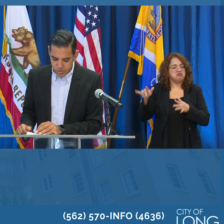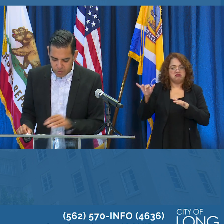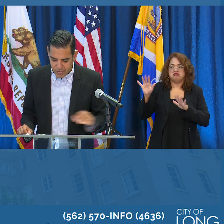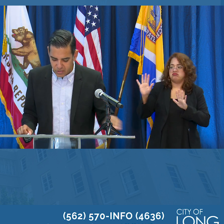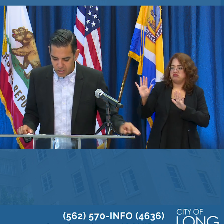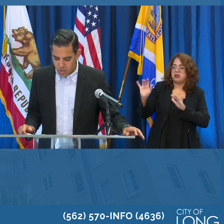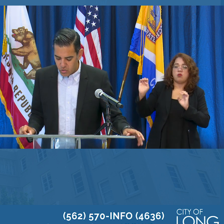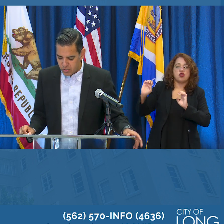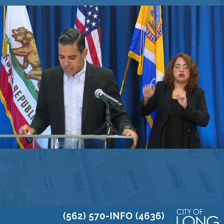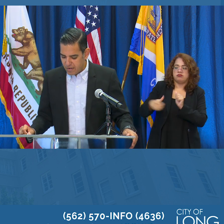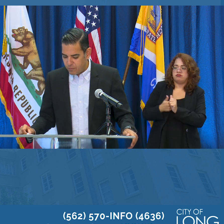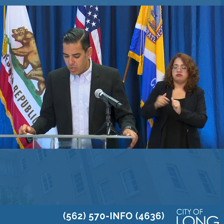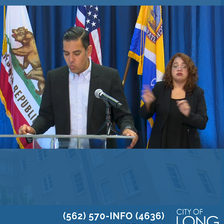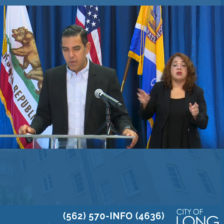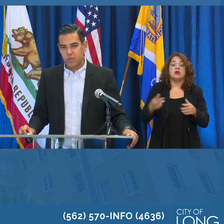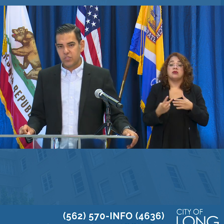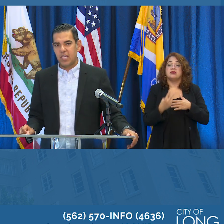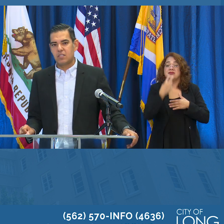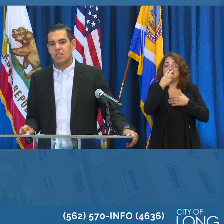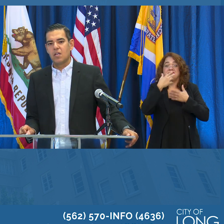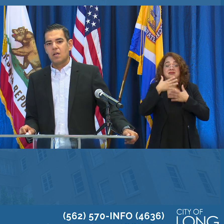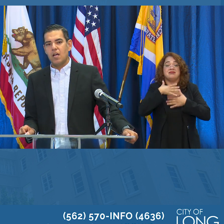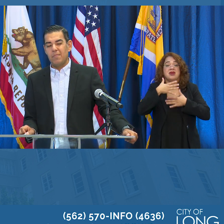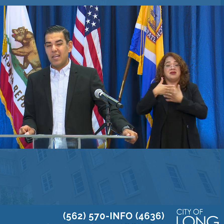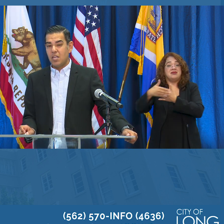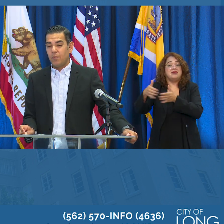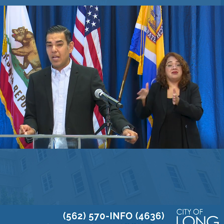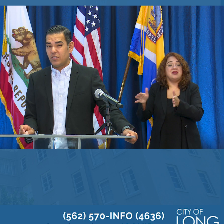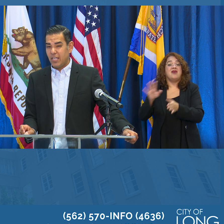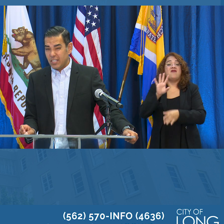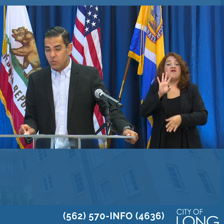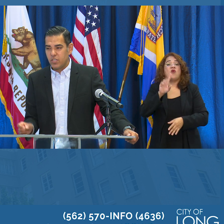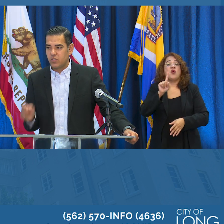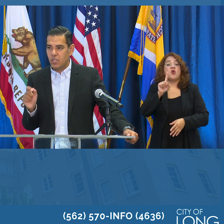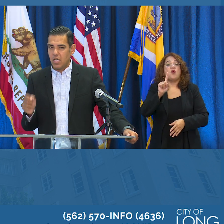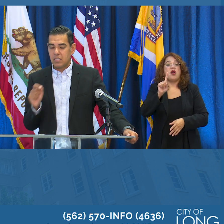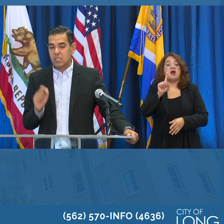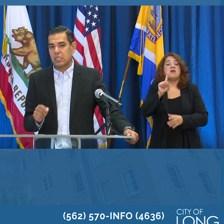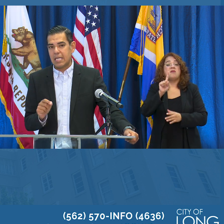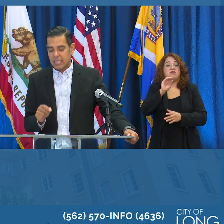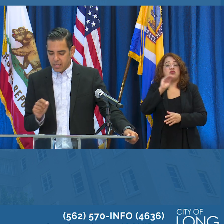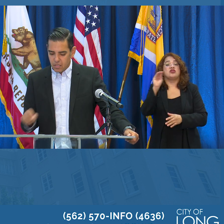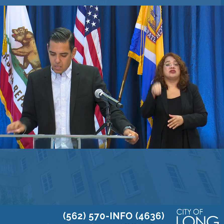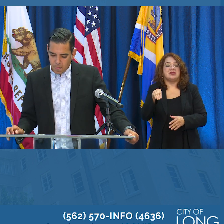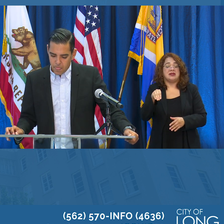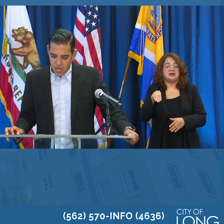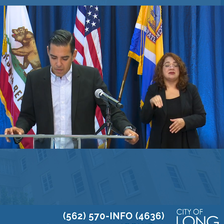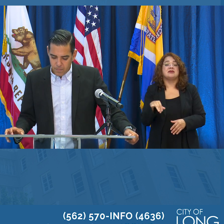that our ventilator use is at 41percent.That number has increased slightly